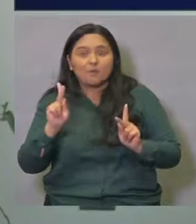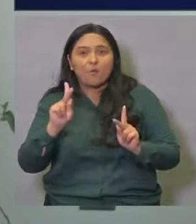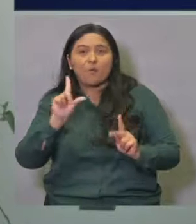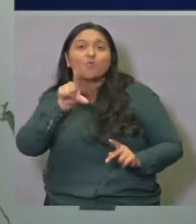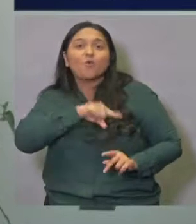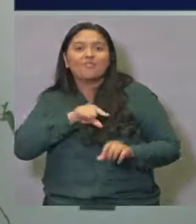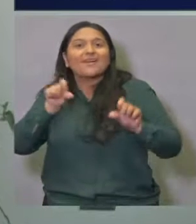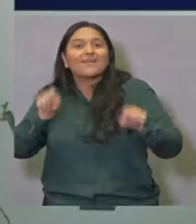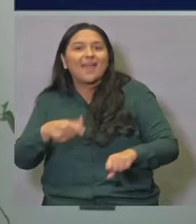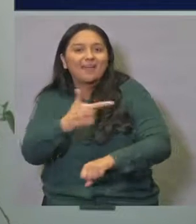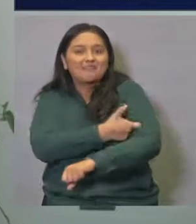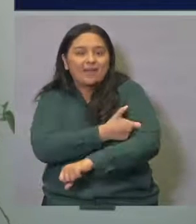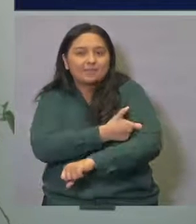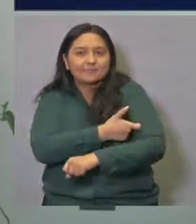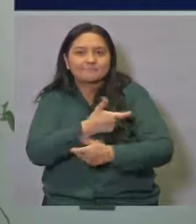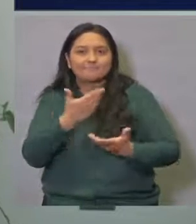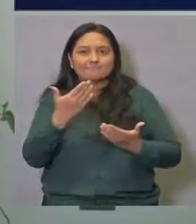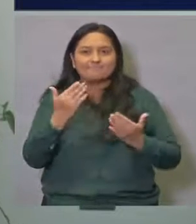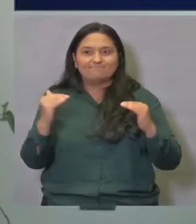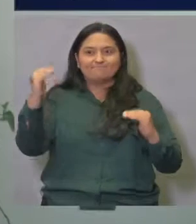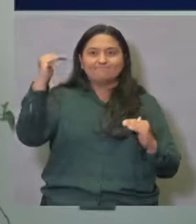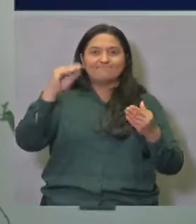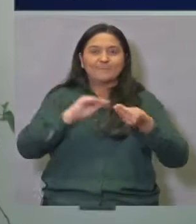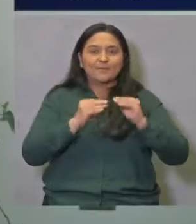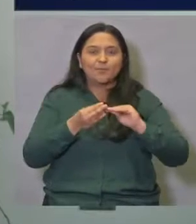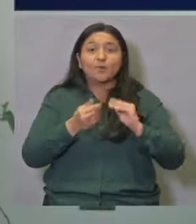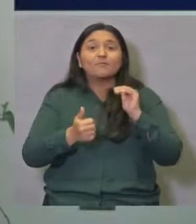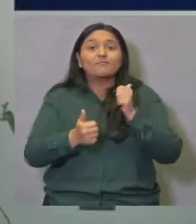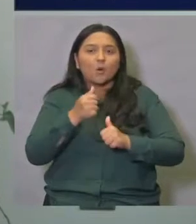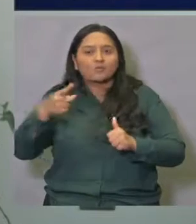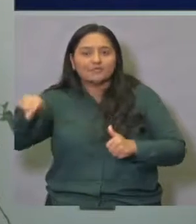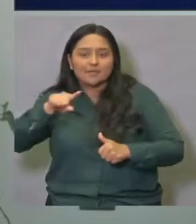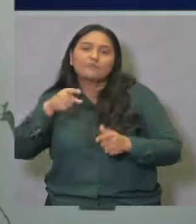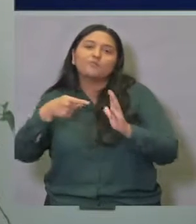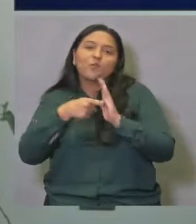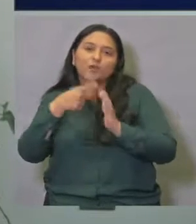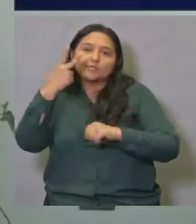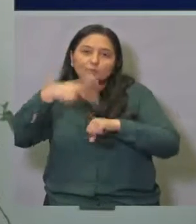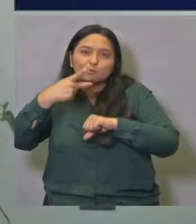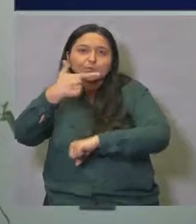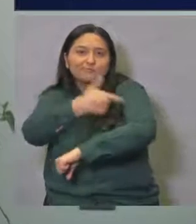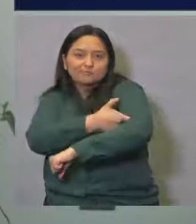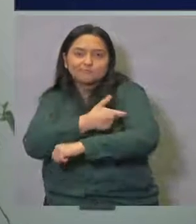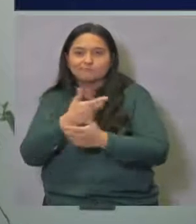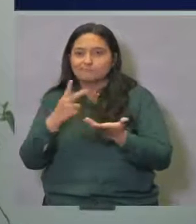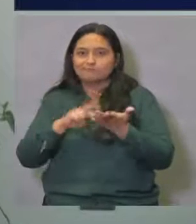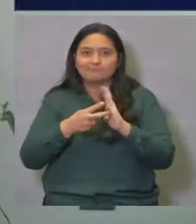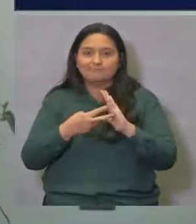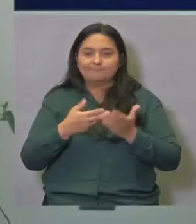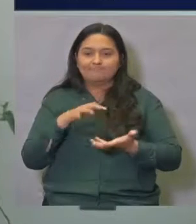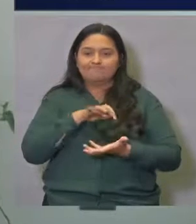280,000 DOSES THIS WEEK. MOST ARE GOING TO NEED TWO